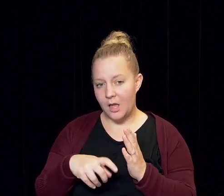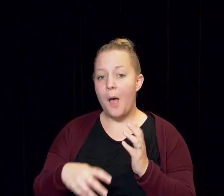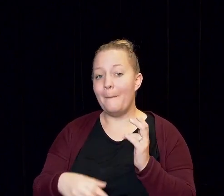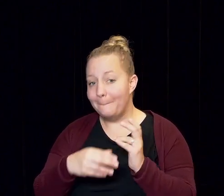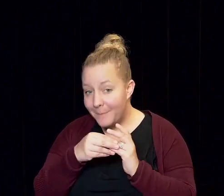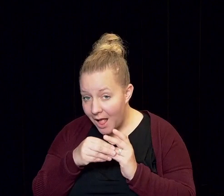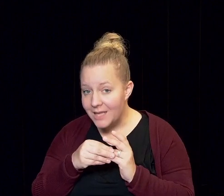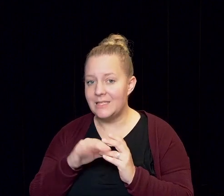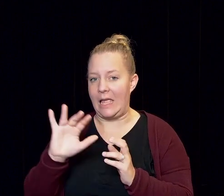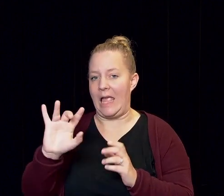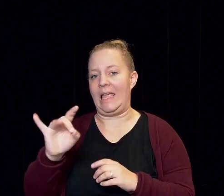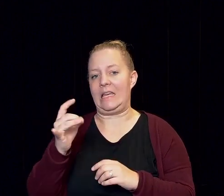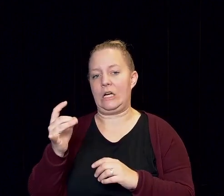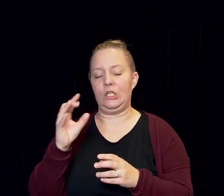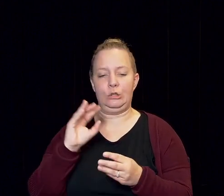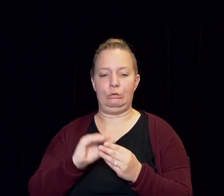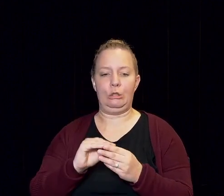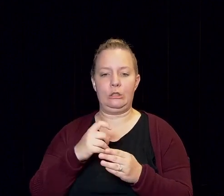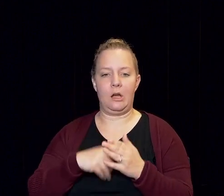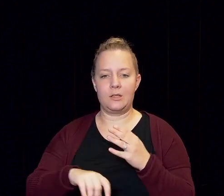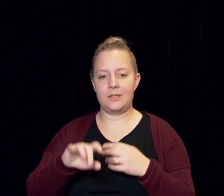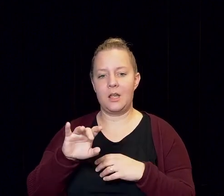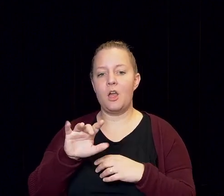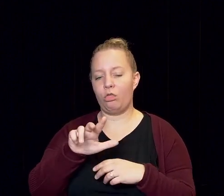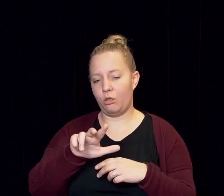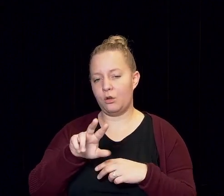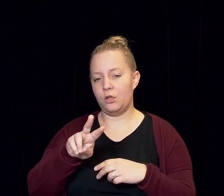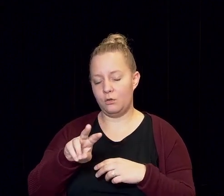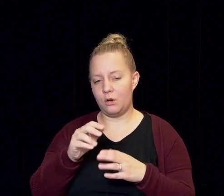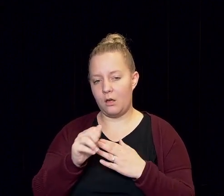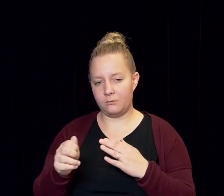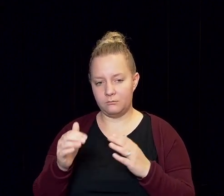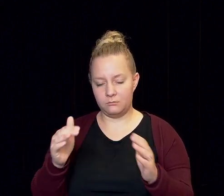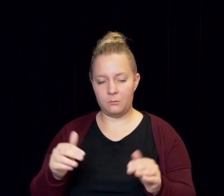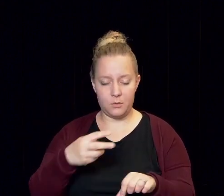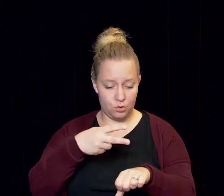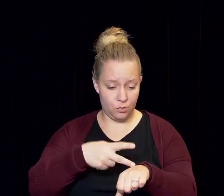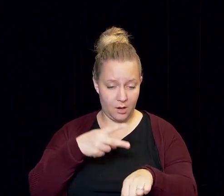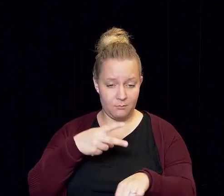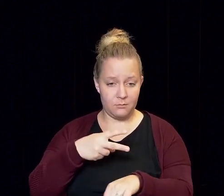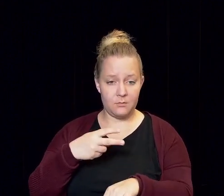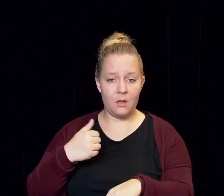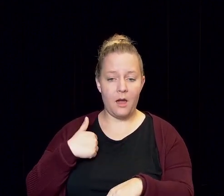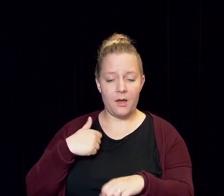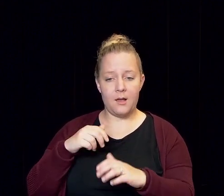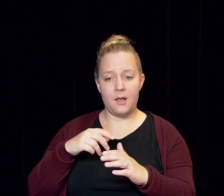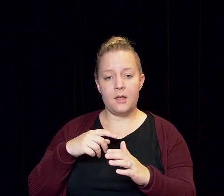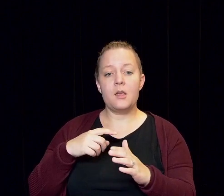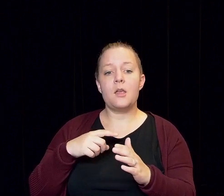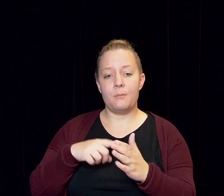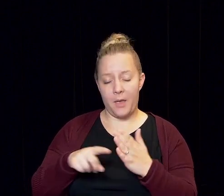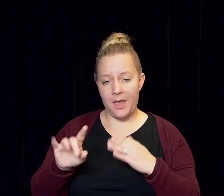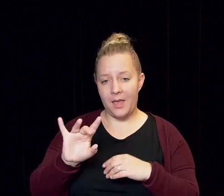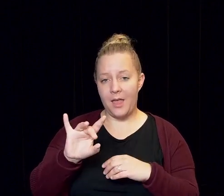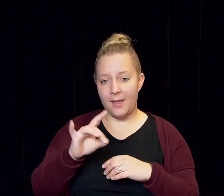I paid a total cost of $32. If I go twice, I had to pay the extra $8 again so that